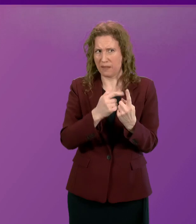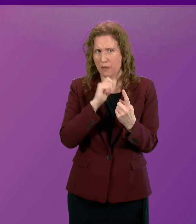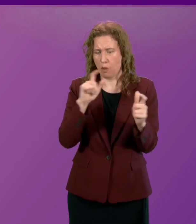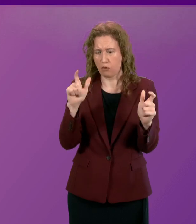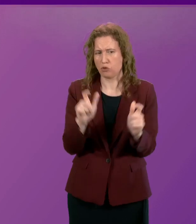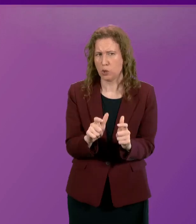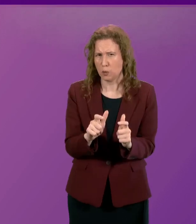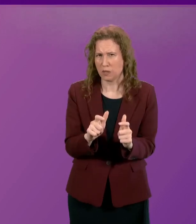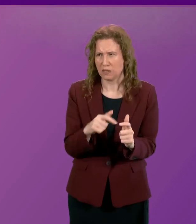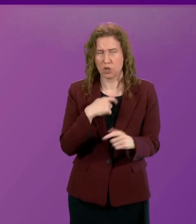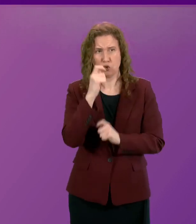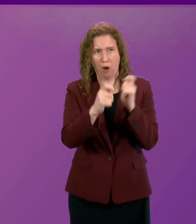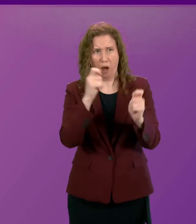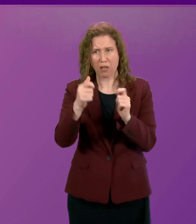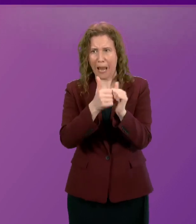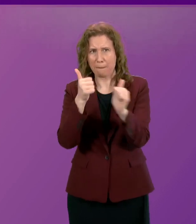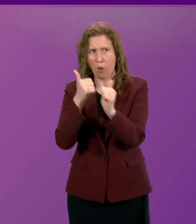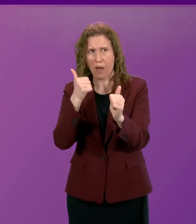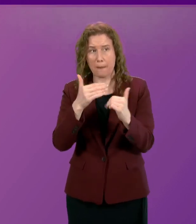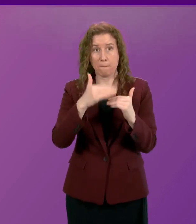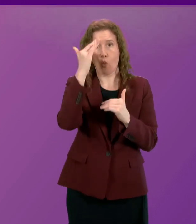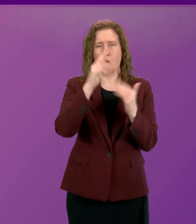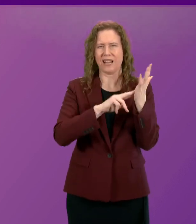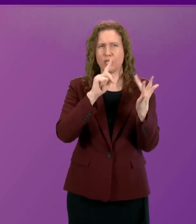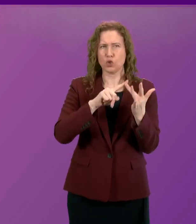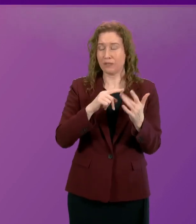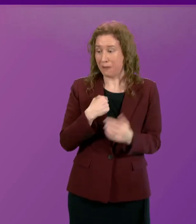such as raising employer national insurance contributions, which the evidence now tells